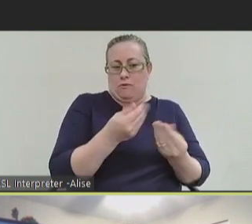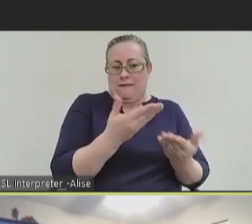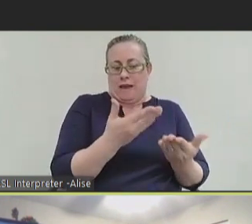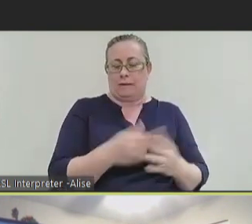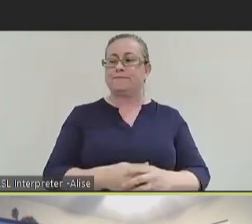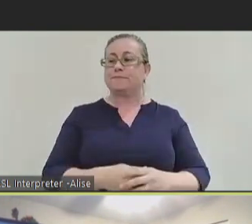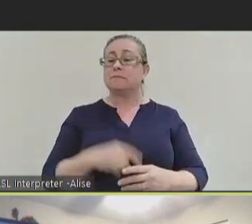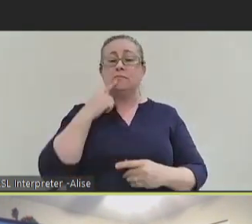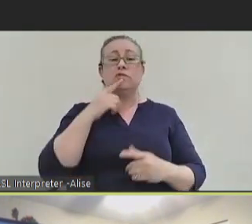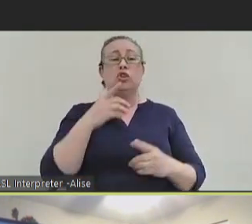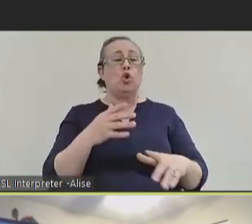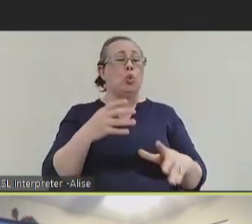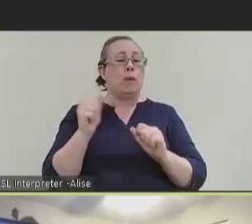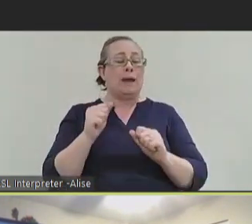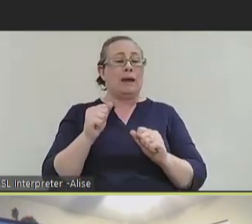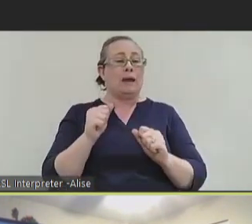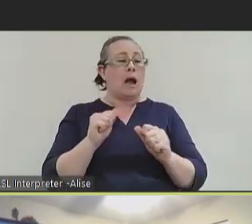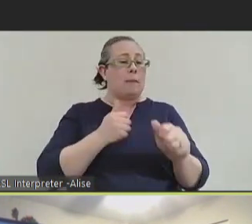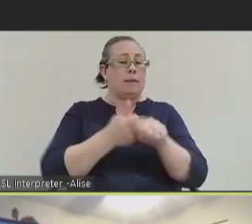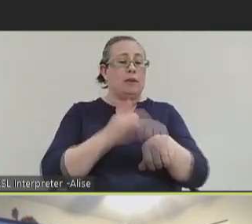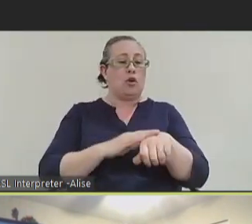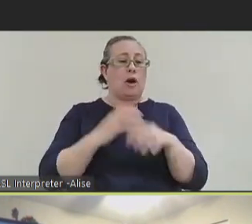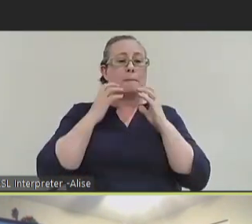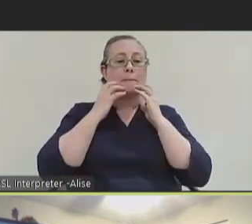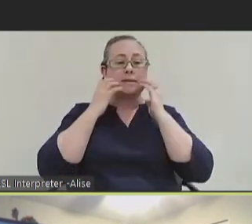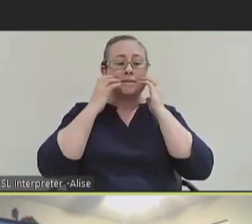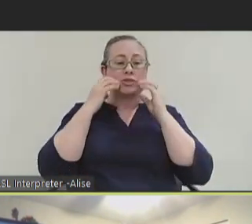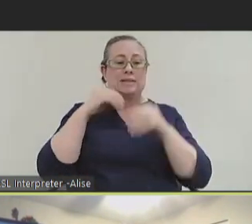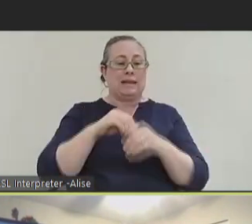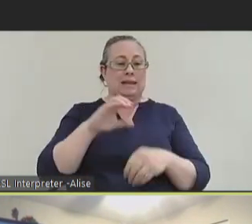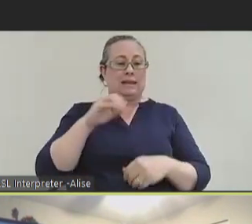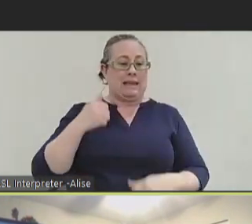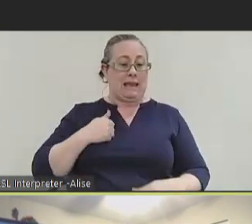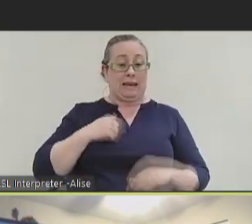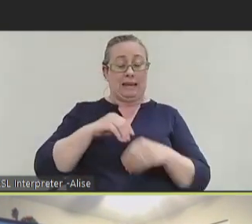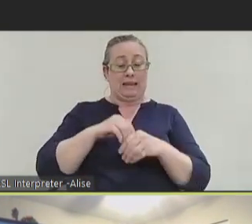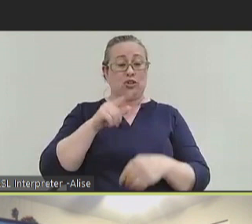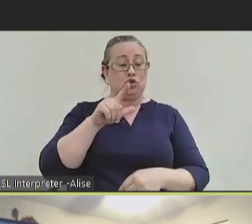quick update on the measles situation in Canada, in 2023, a total of 12 measles